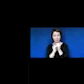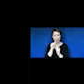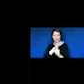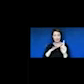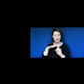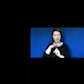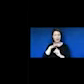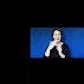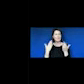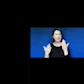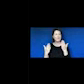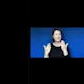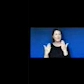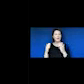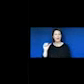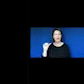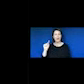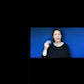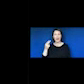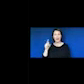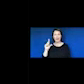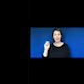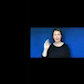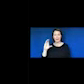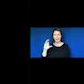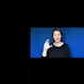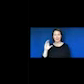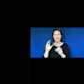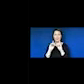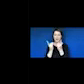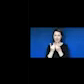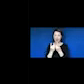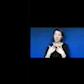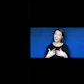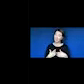him to feel motivated by peers around him, that also have similar interests.